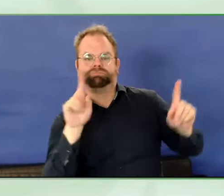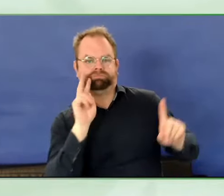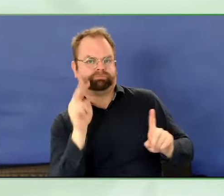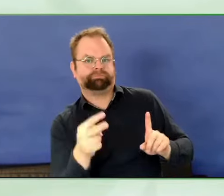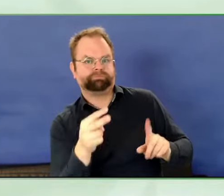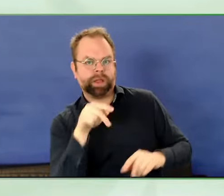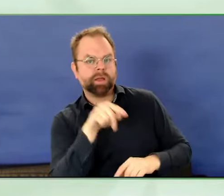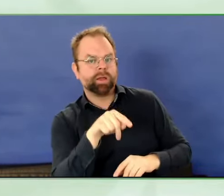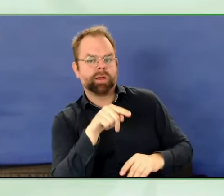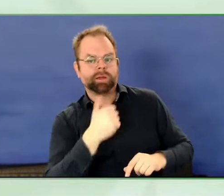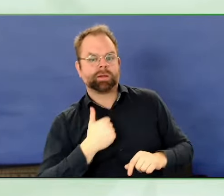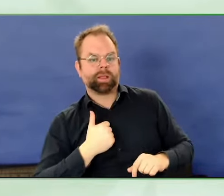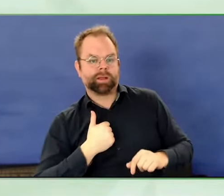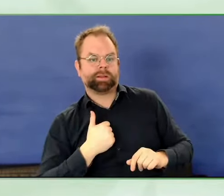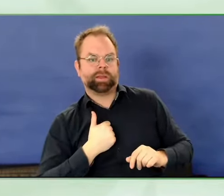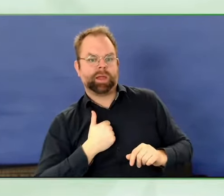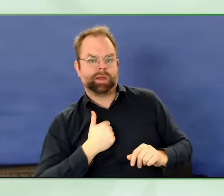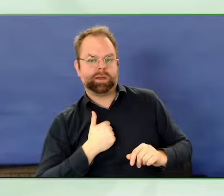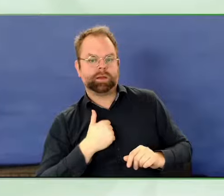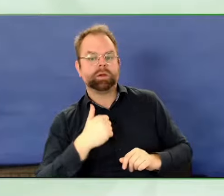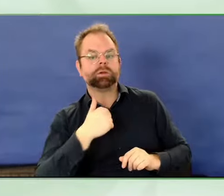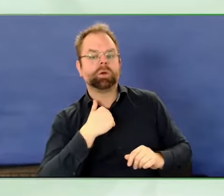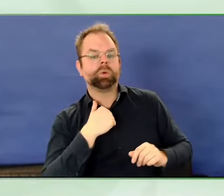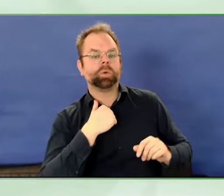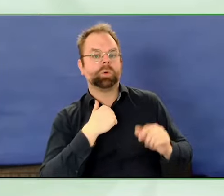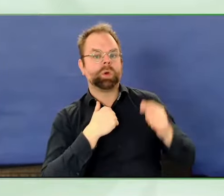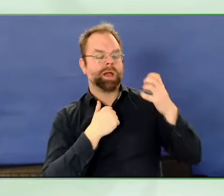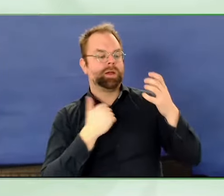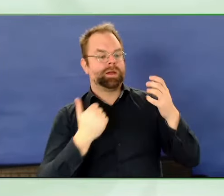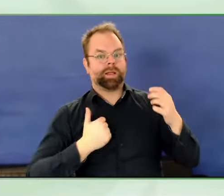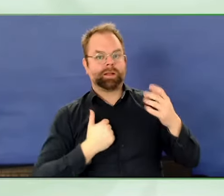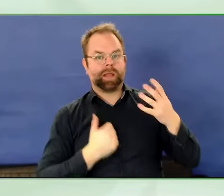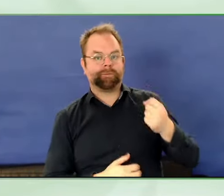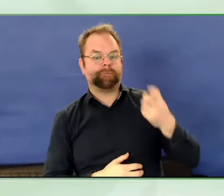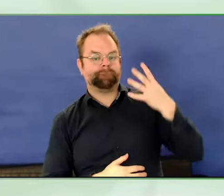One of them would be my department, Accessibility Standards Canada, where we develop standards